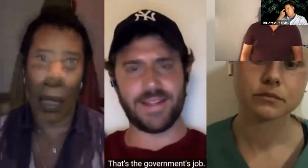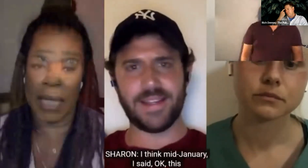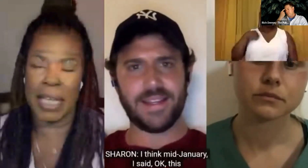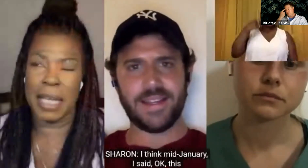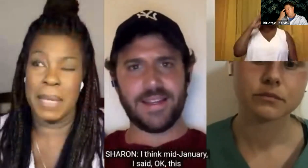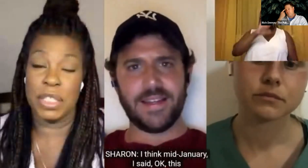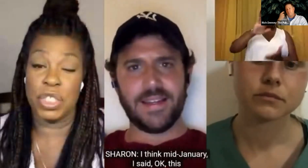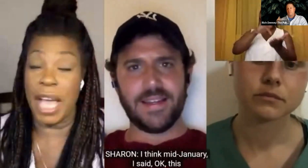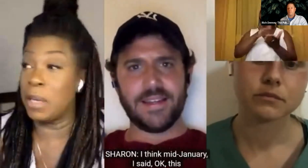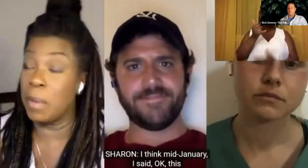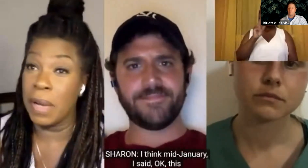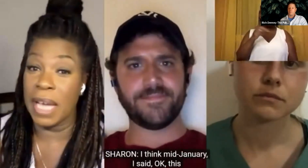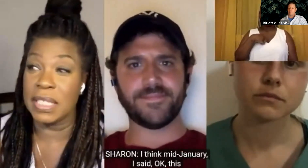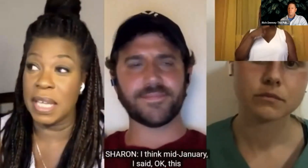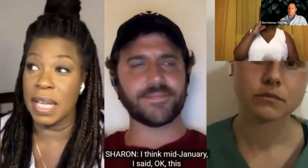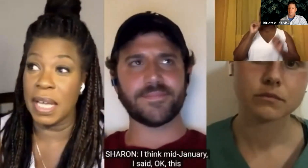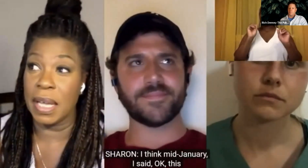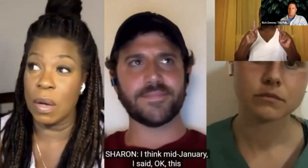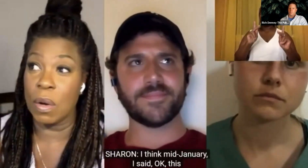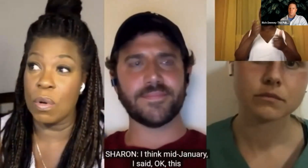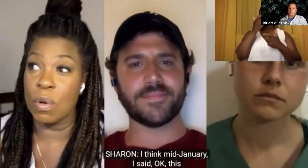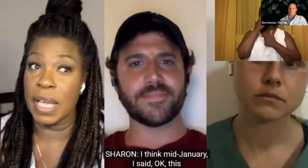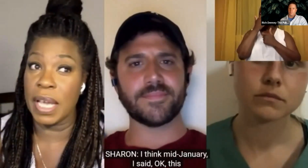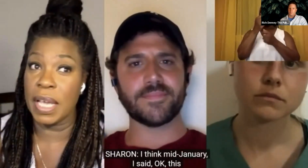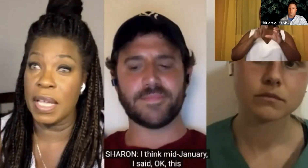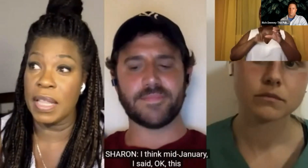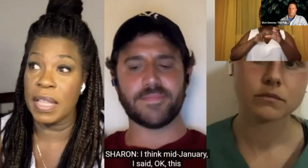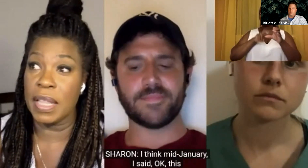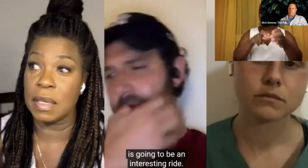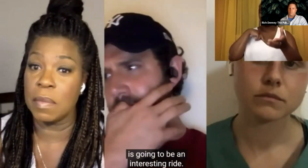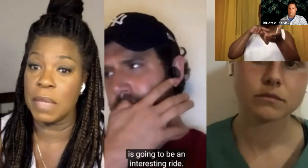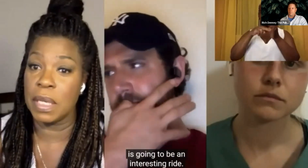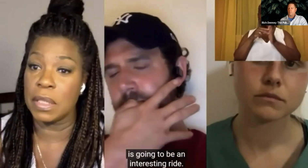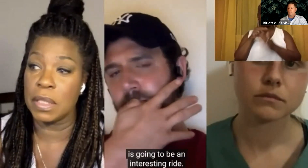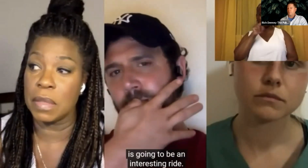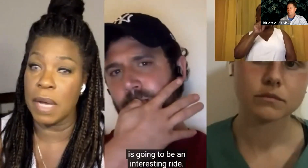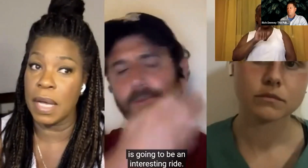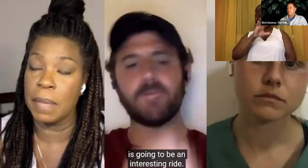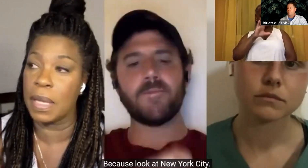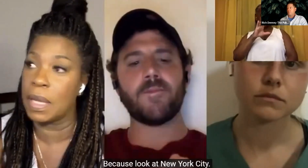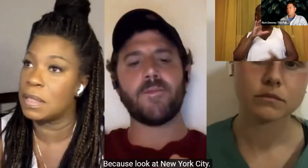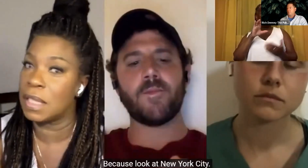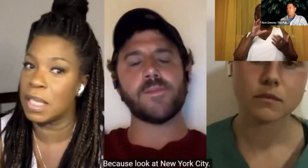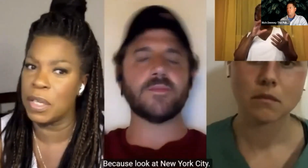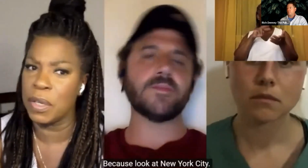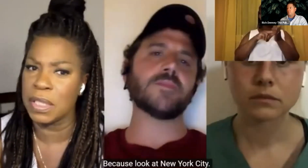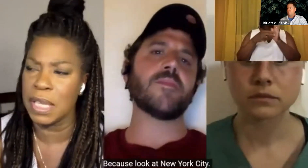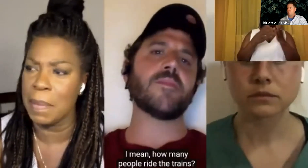I think mid January, I said, "Okay, this is gonna be an interesting ride." Because look at New York City. I mean, how